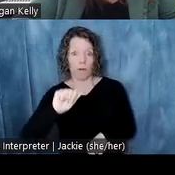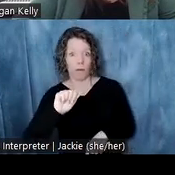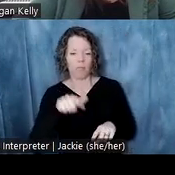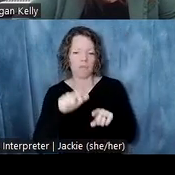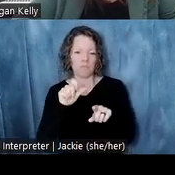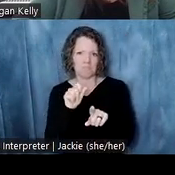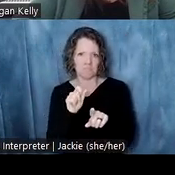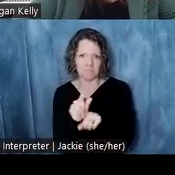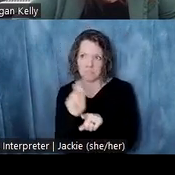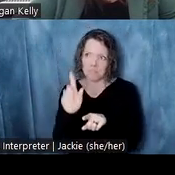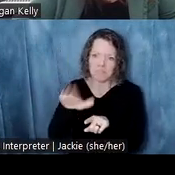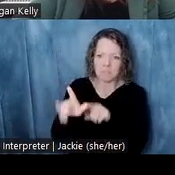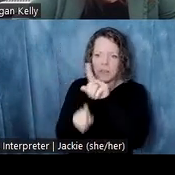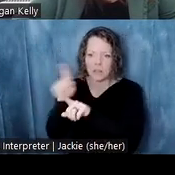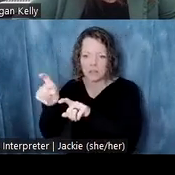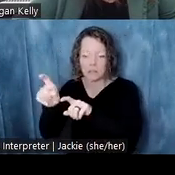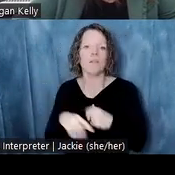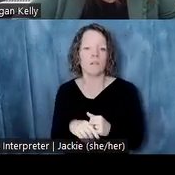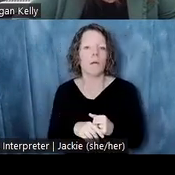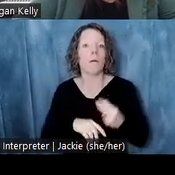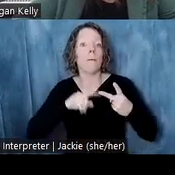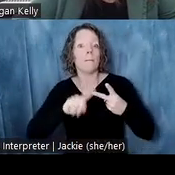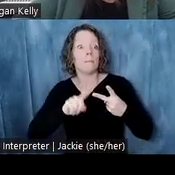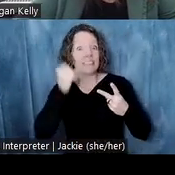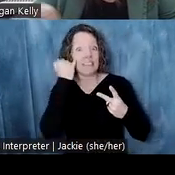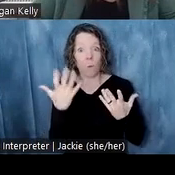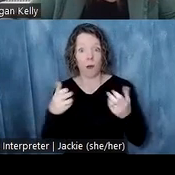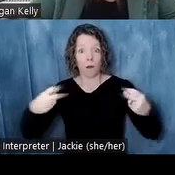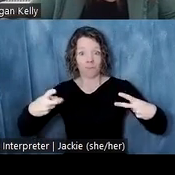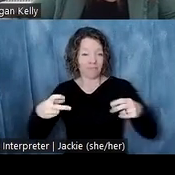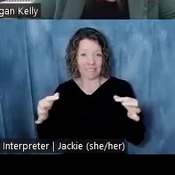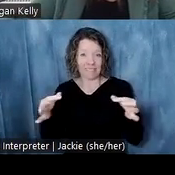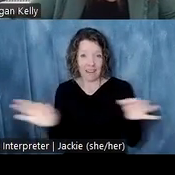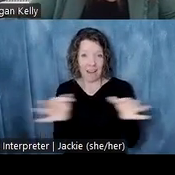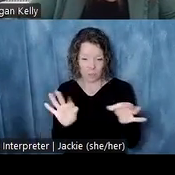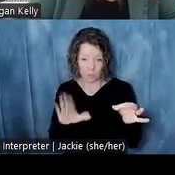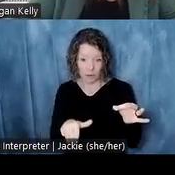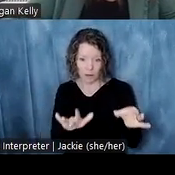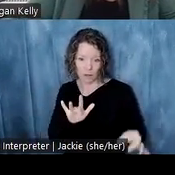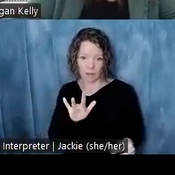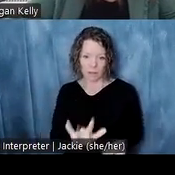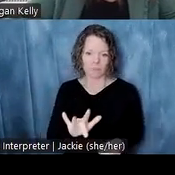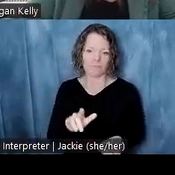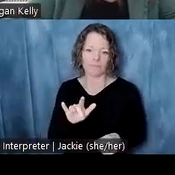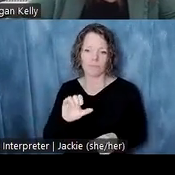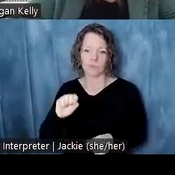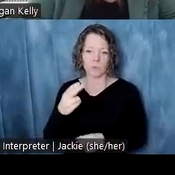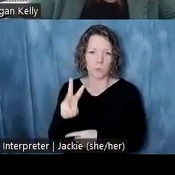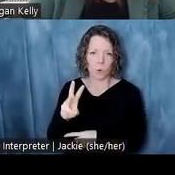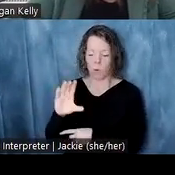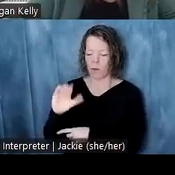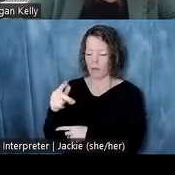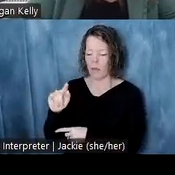"show captions" button. We are very grateful today for the contributions of an outstanding ASL